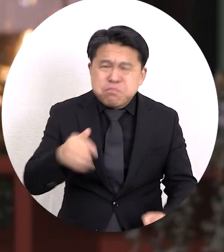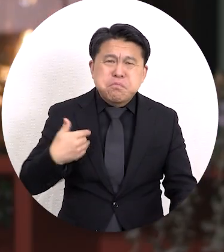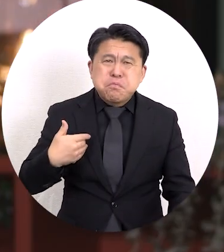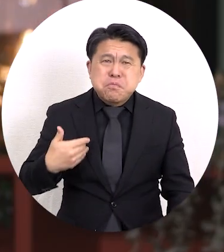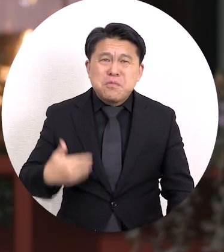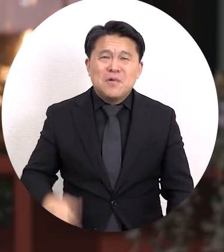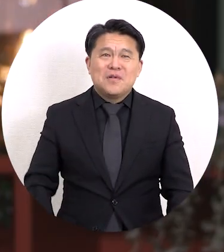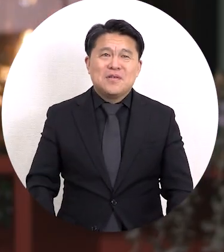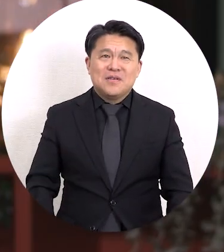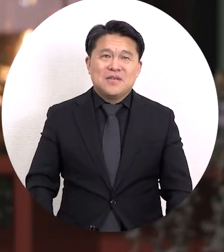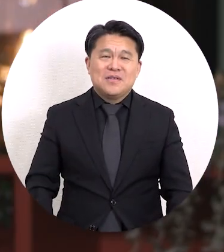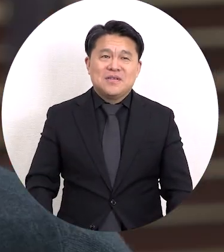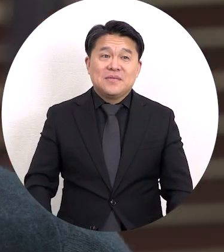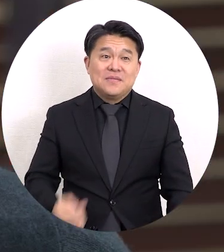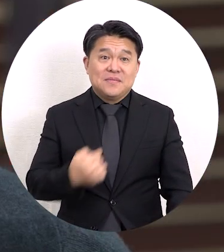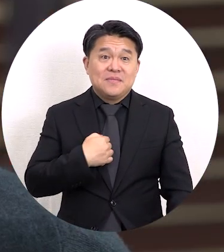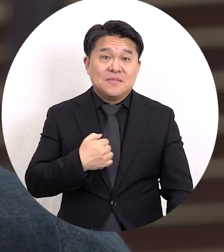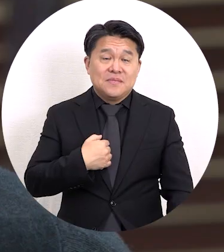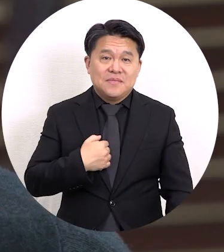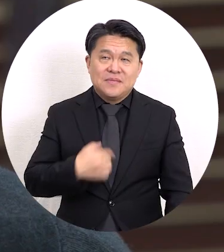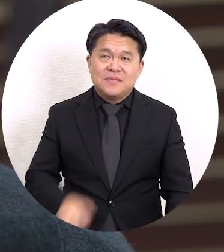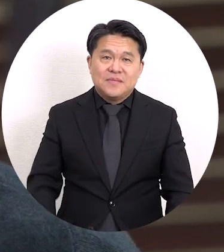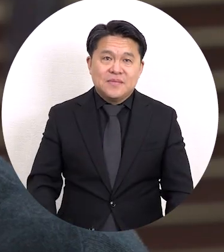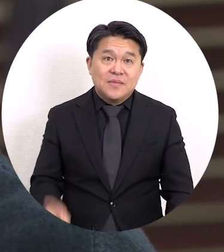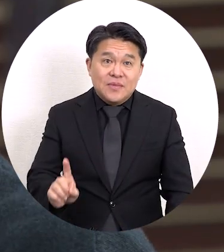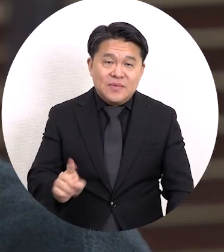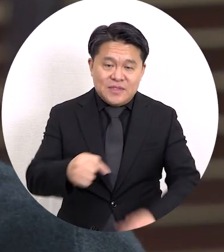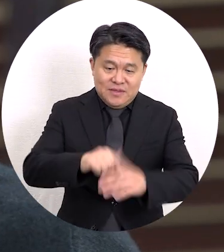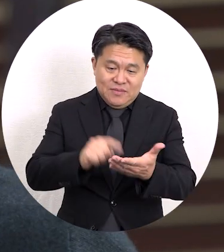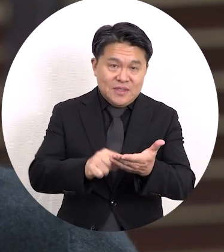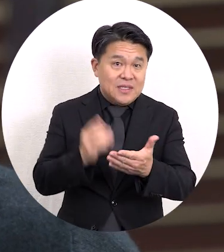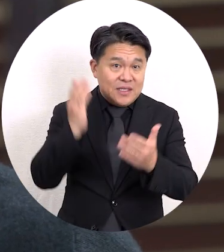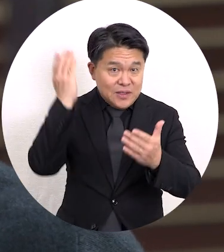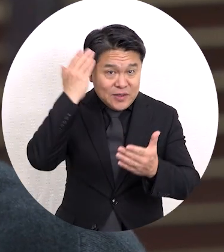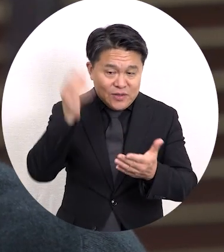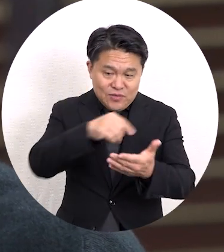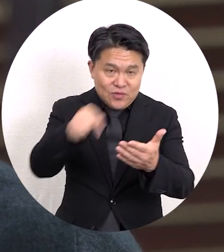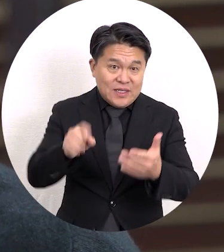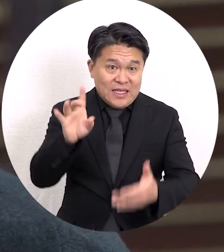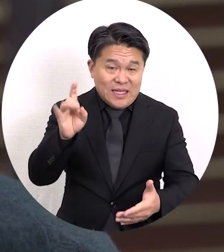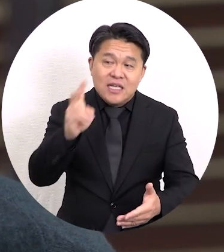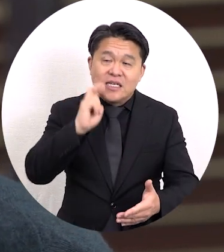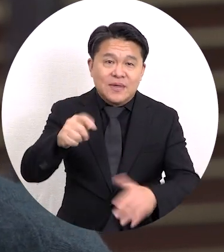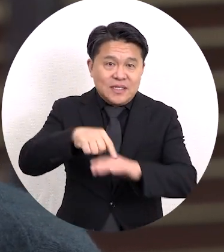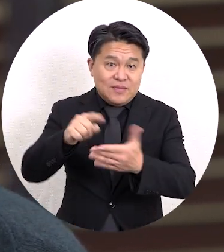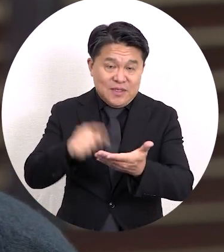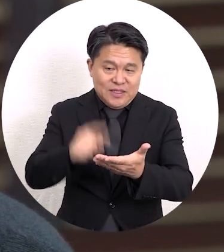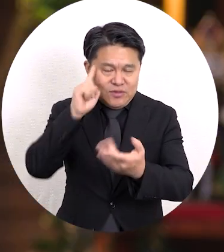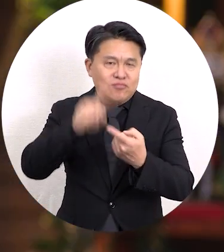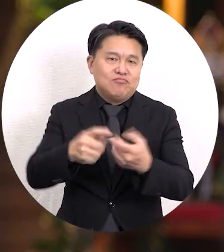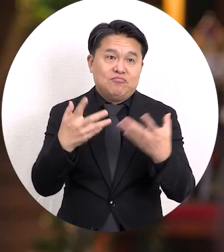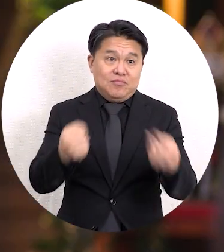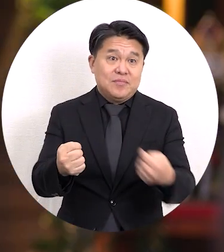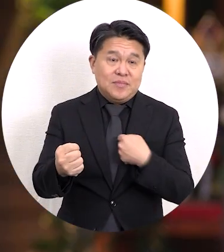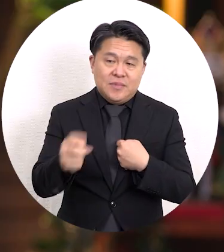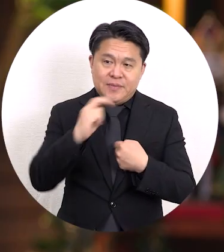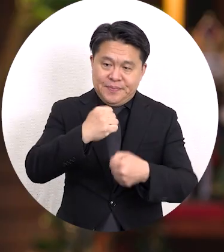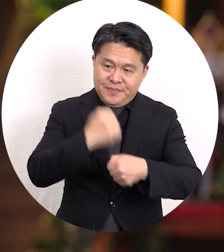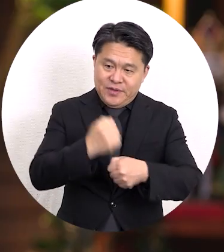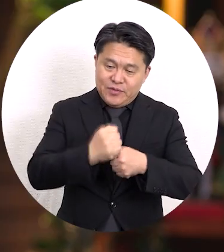I’ve always been interested in music psychology, which is a field within cognitive psychology. It explores the experiences people have